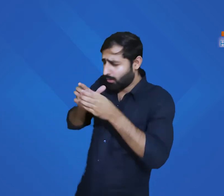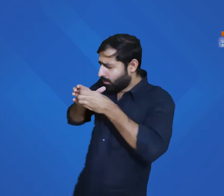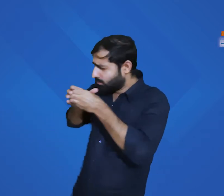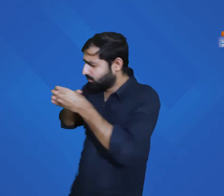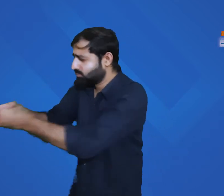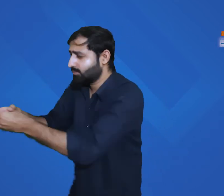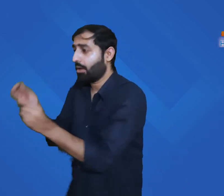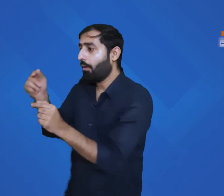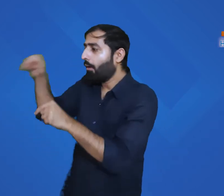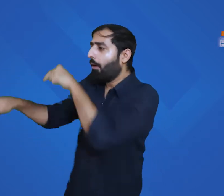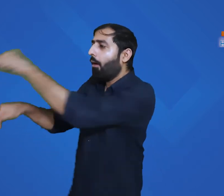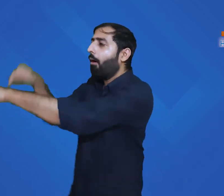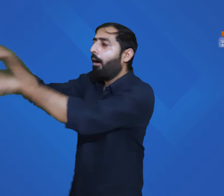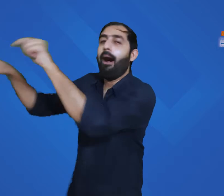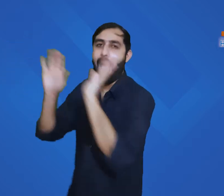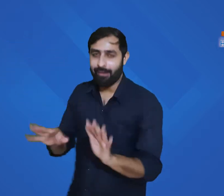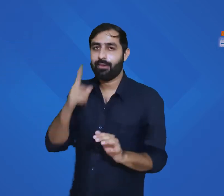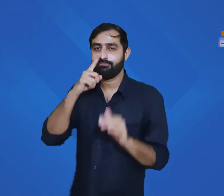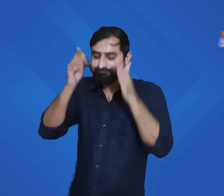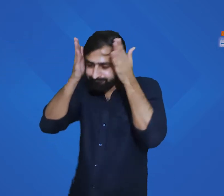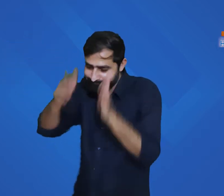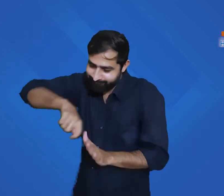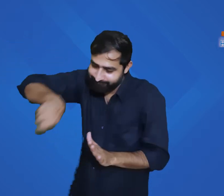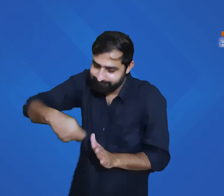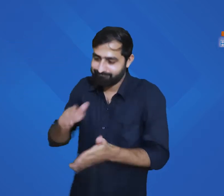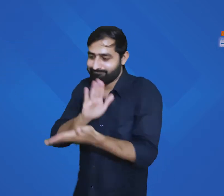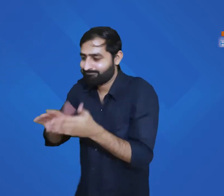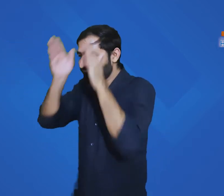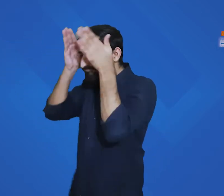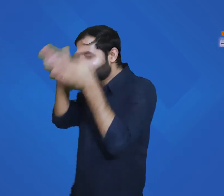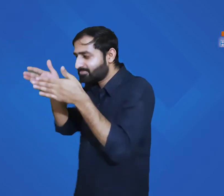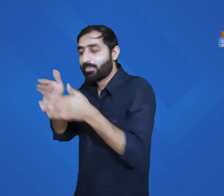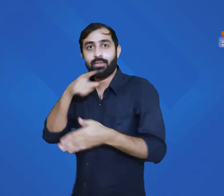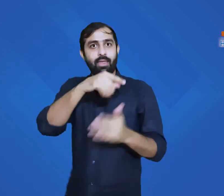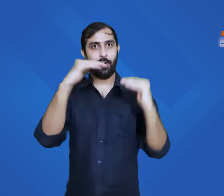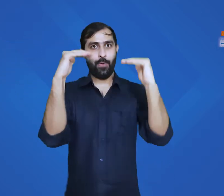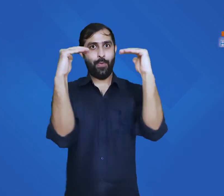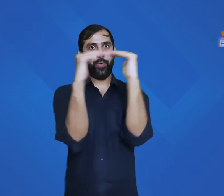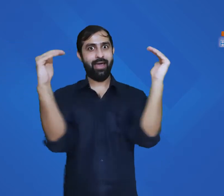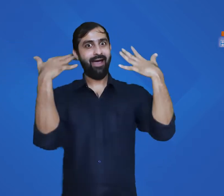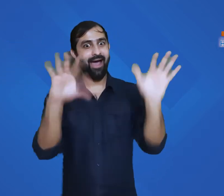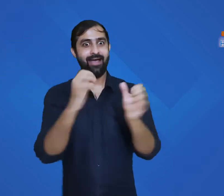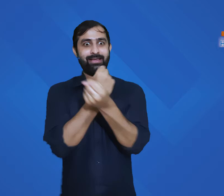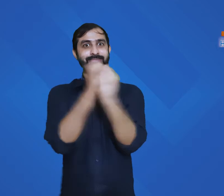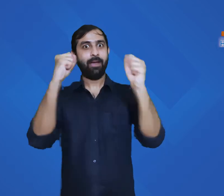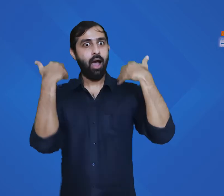Woman in rural India, have been able to gain some Independence as a result of such movements.